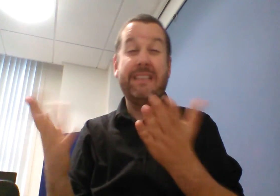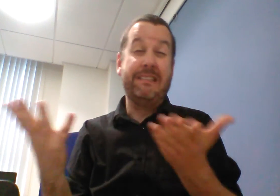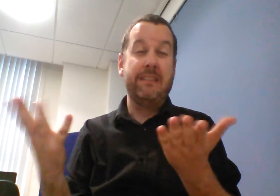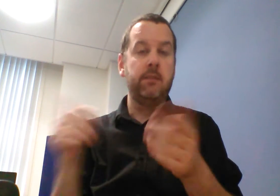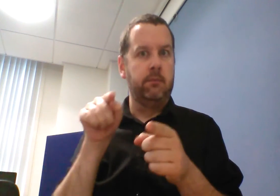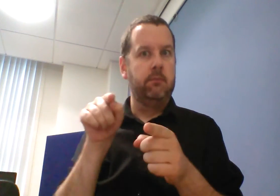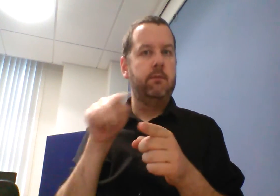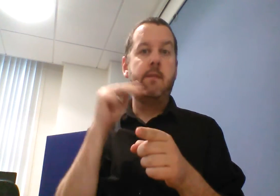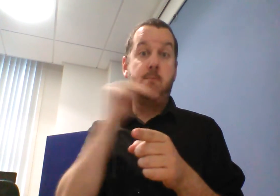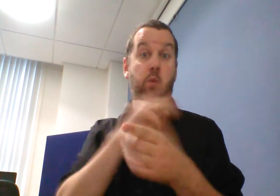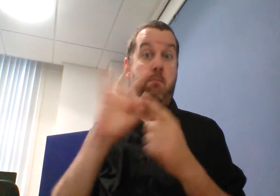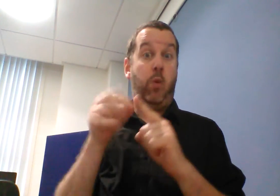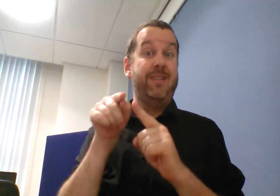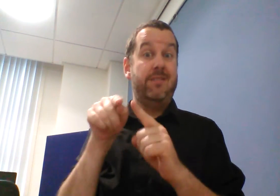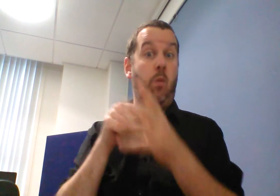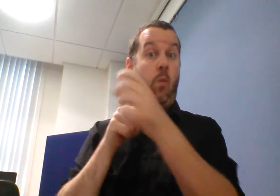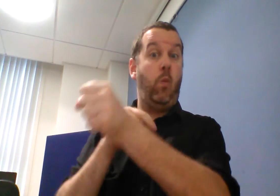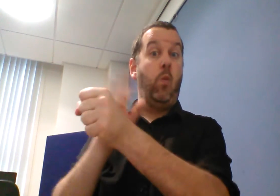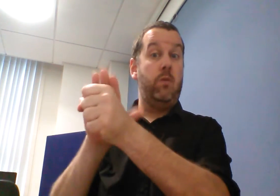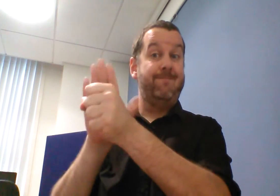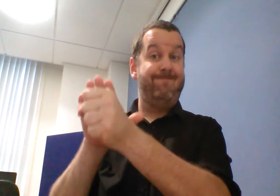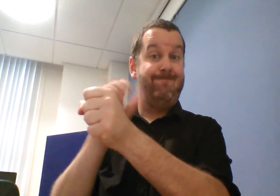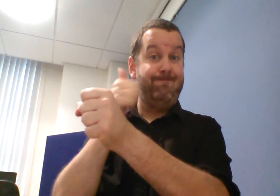That's an important point to hold for the moment.